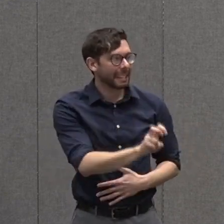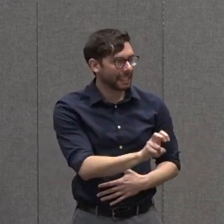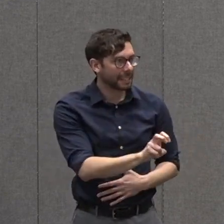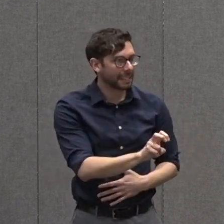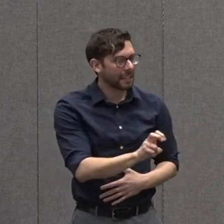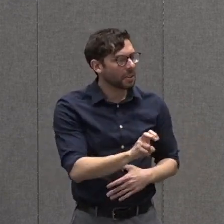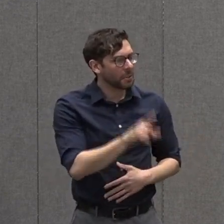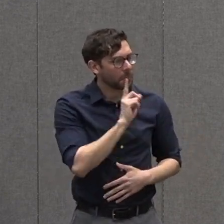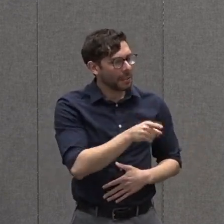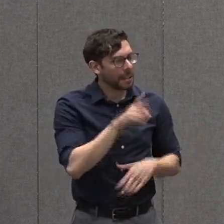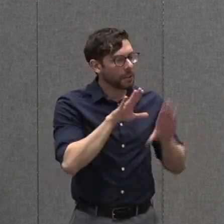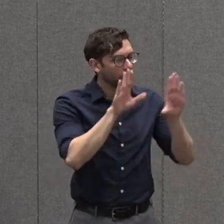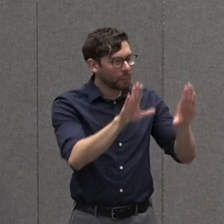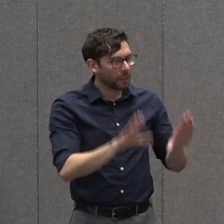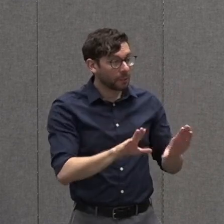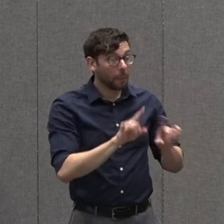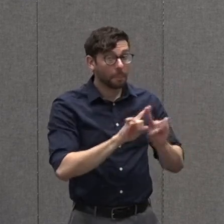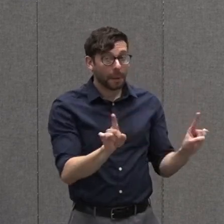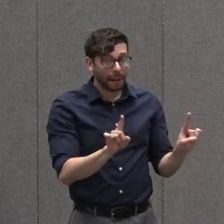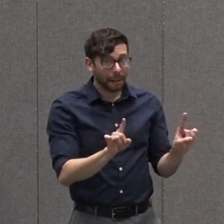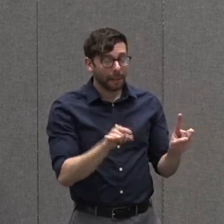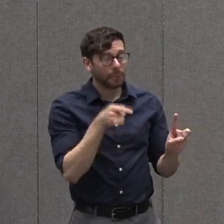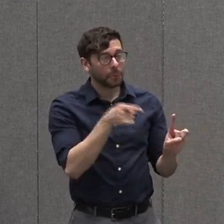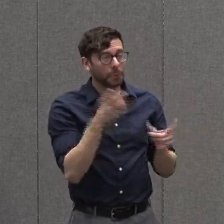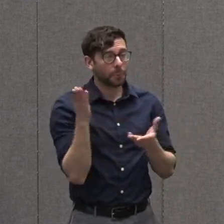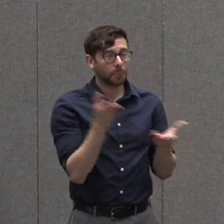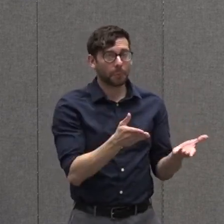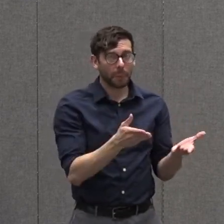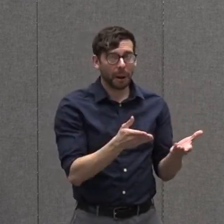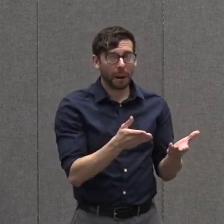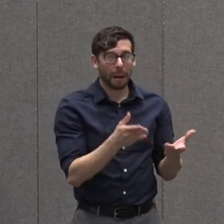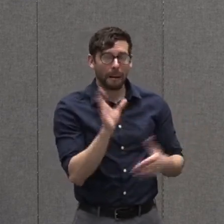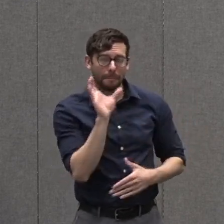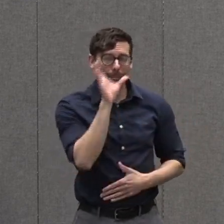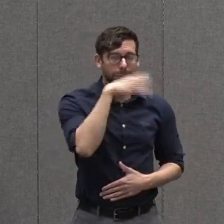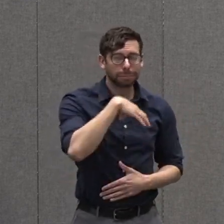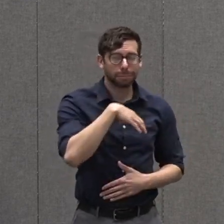But you've got some unusual other snakes, and things that are here. - Oh, sure. Is that right?